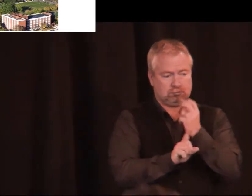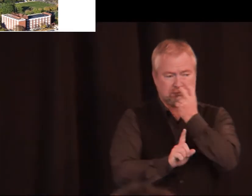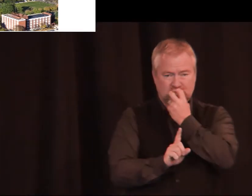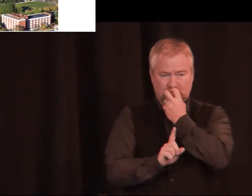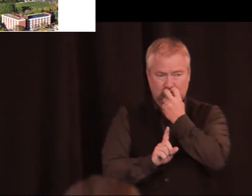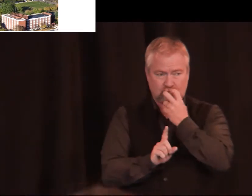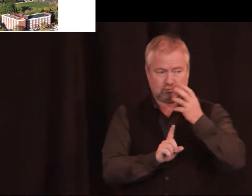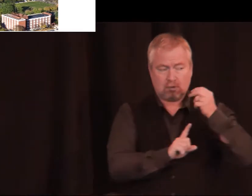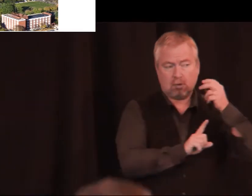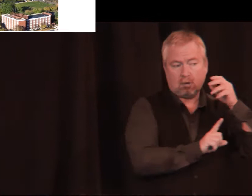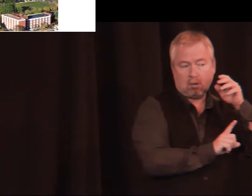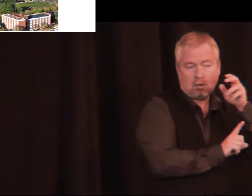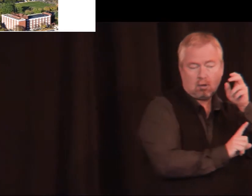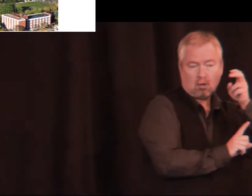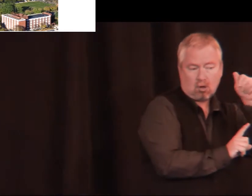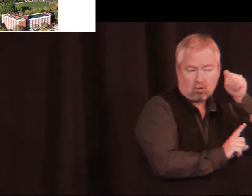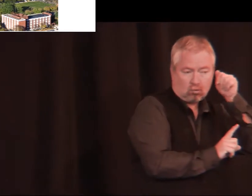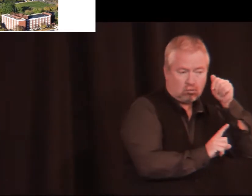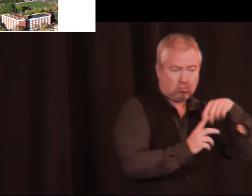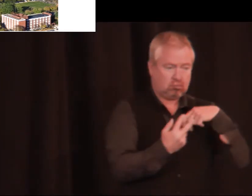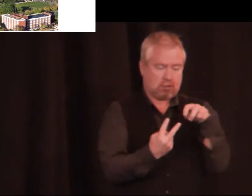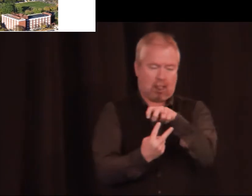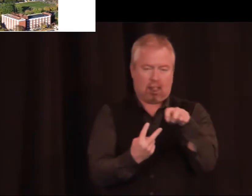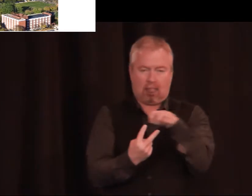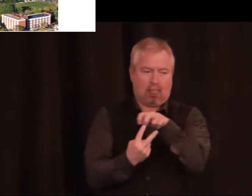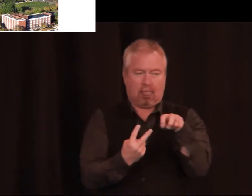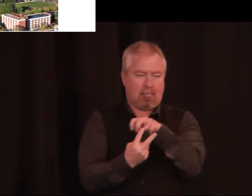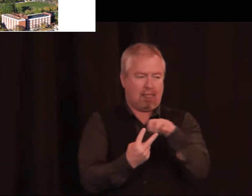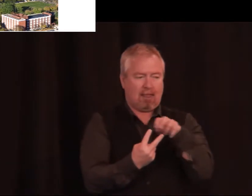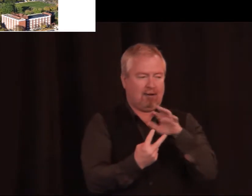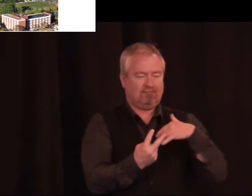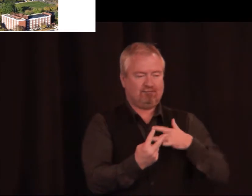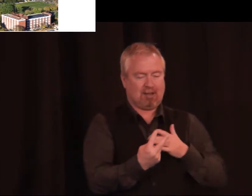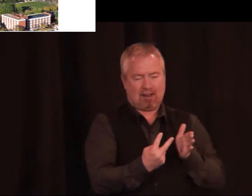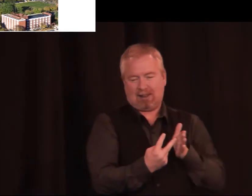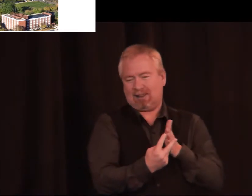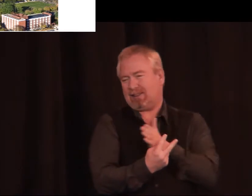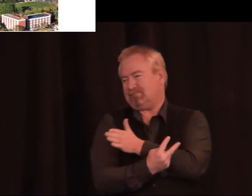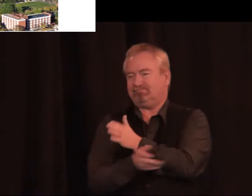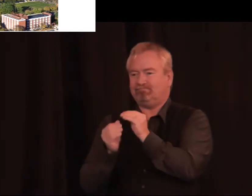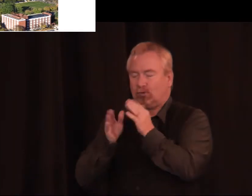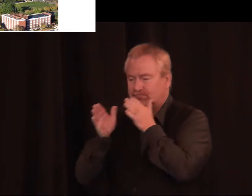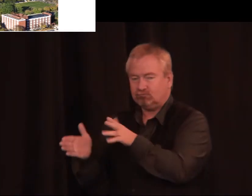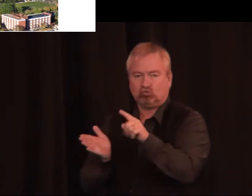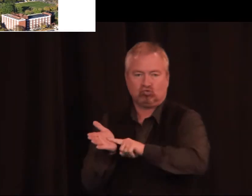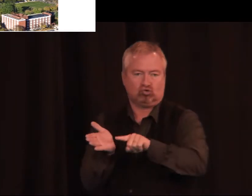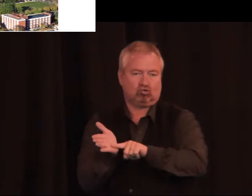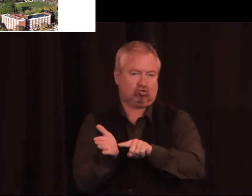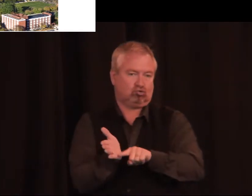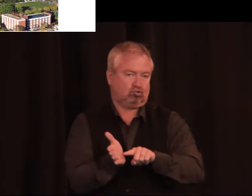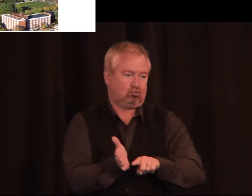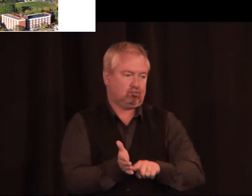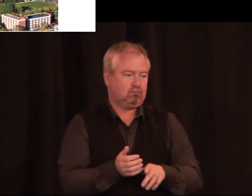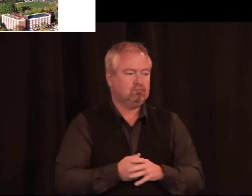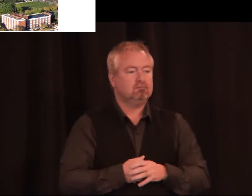and then I decided that my heart was really in doing research and teaching. So, I received my PhD in speech and hearing science